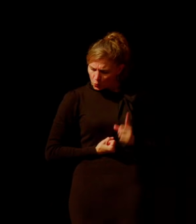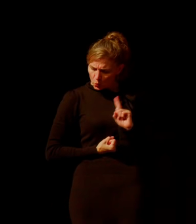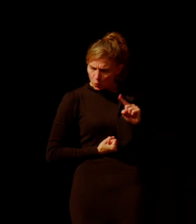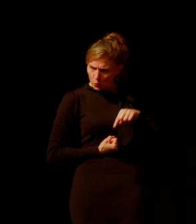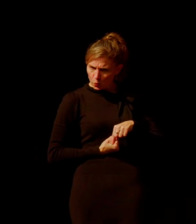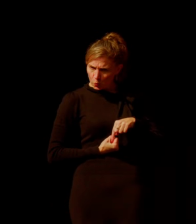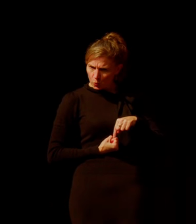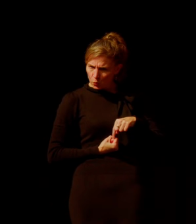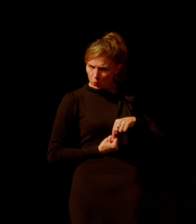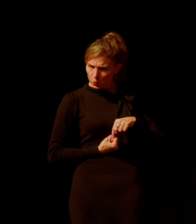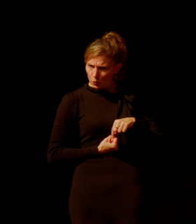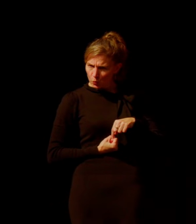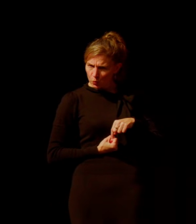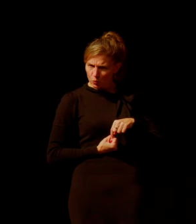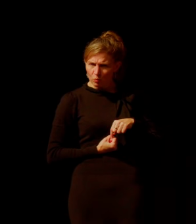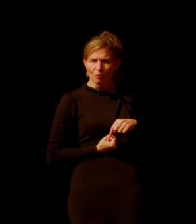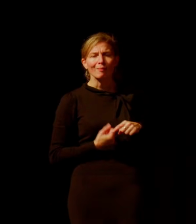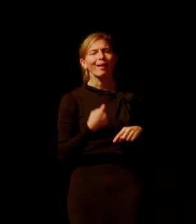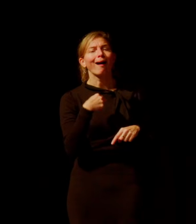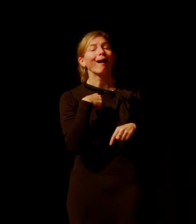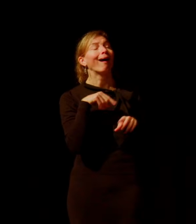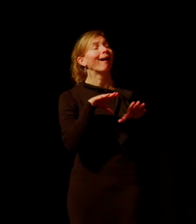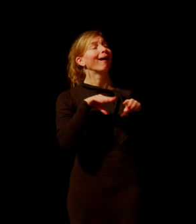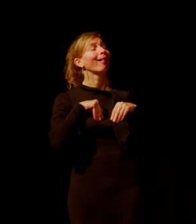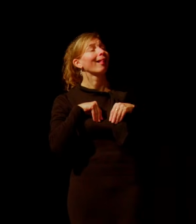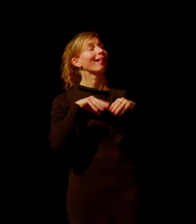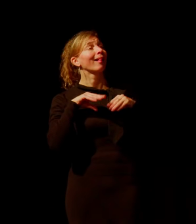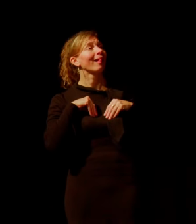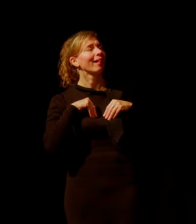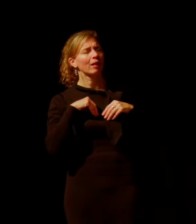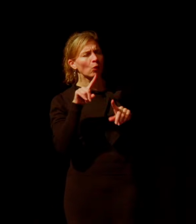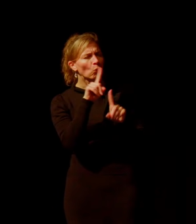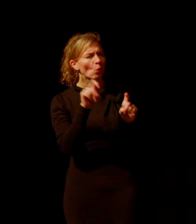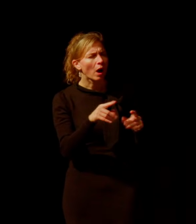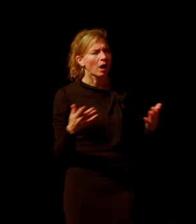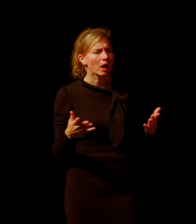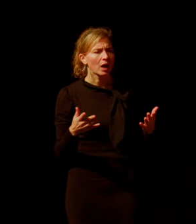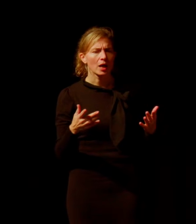“Why am I settling for less?” “Why am I not speaking up?”